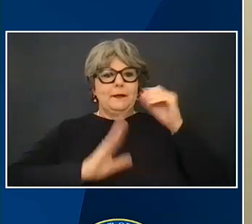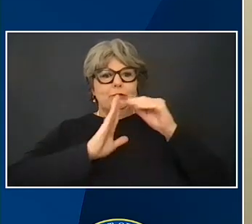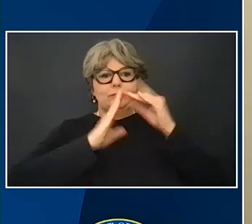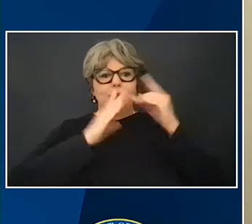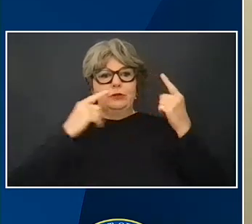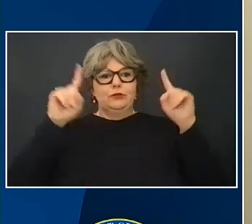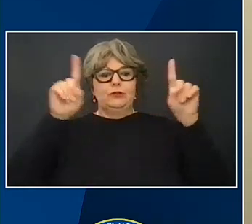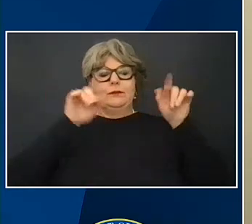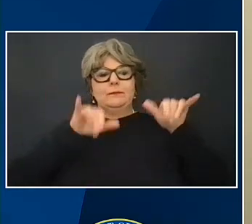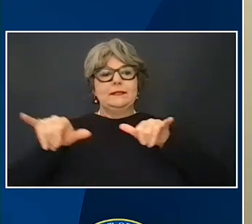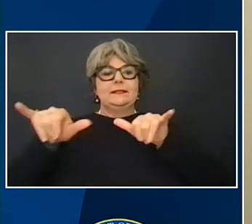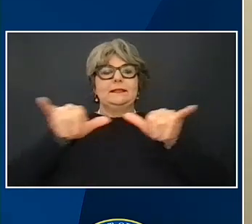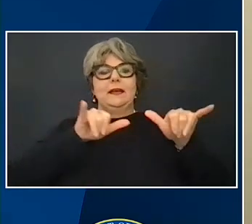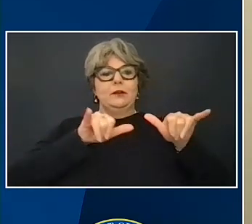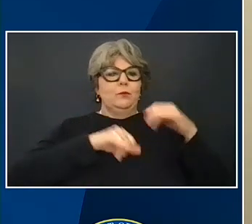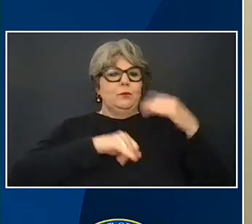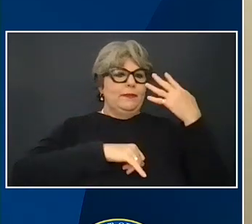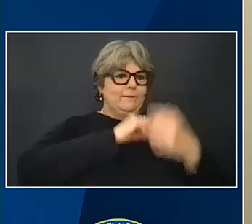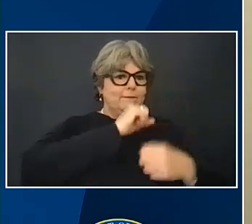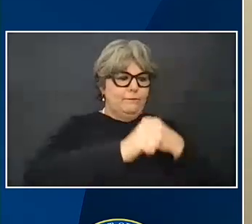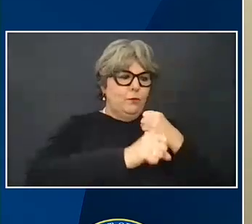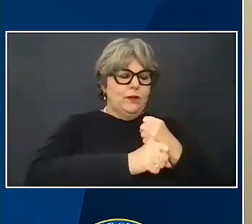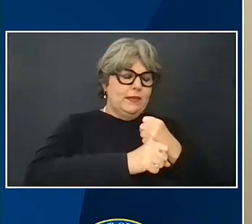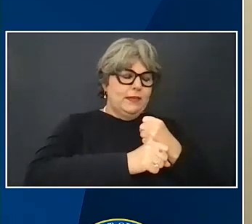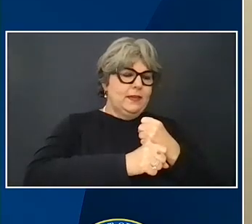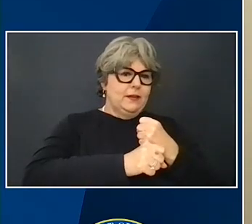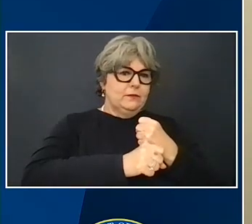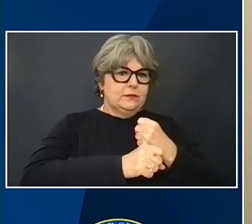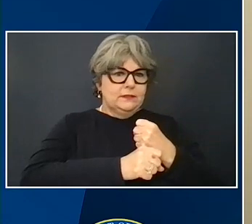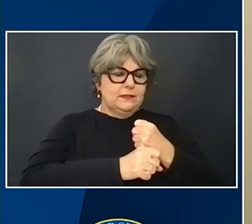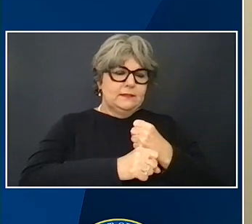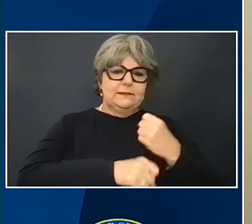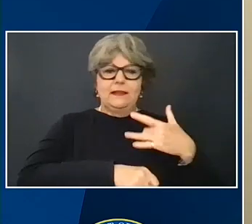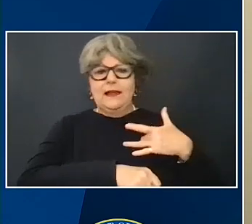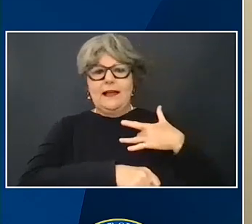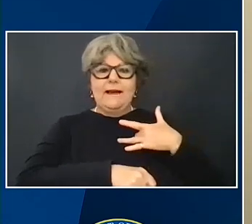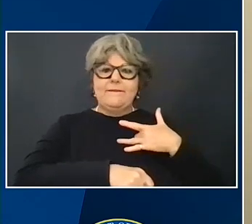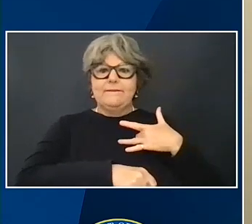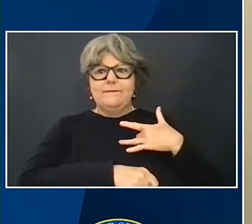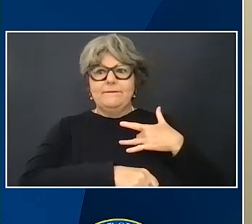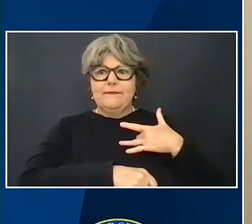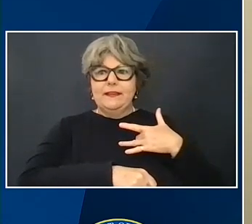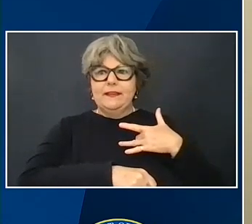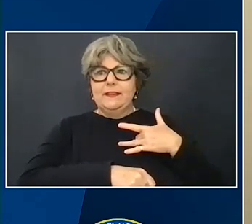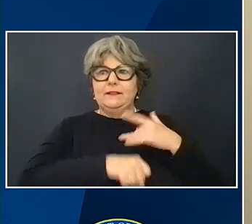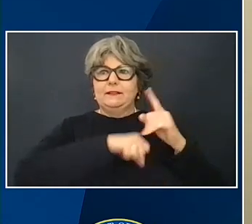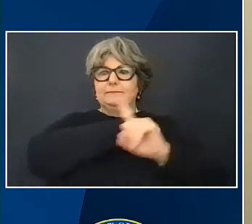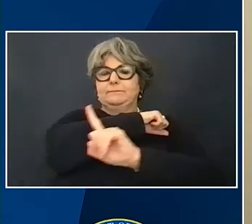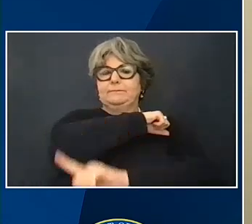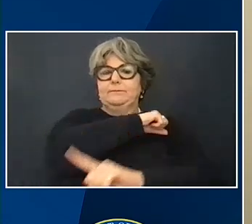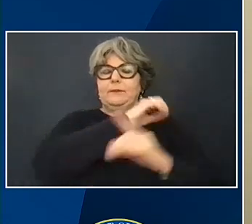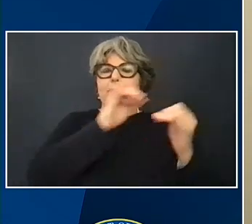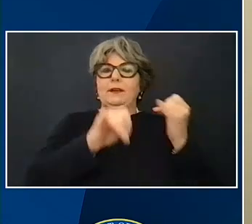four years. Which I feel like is super punitive to institutions and not representative of how